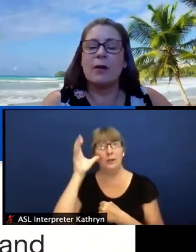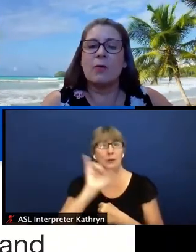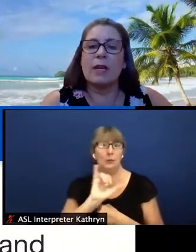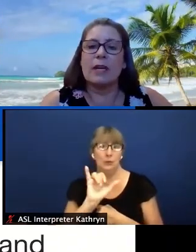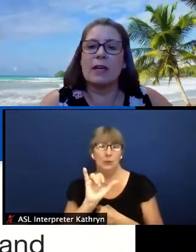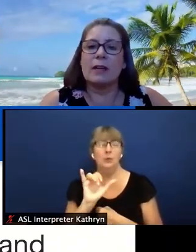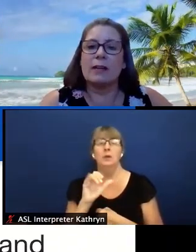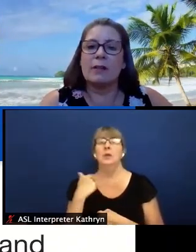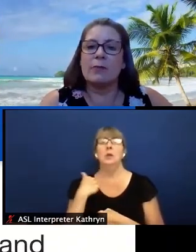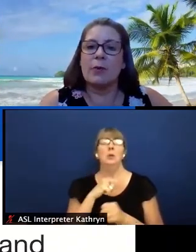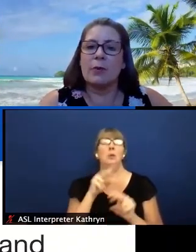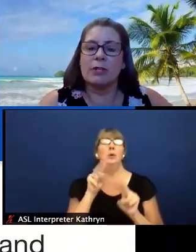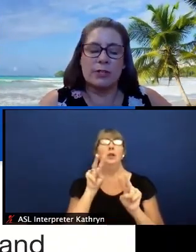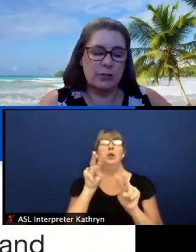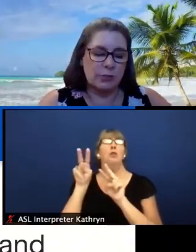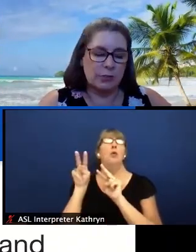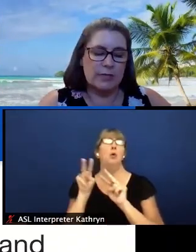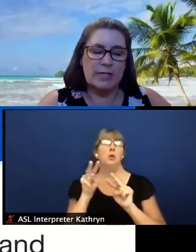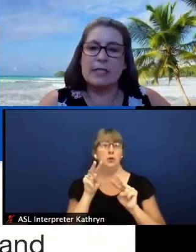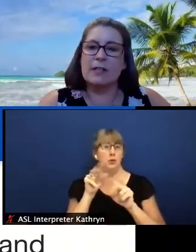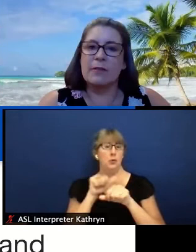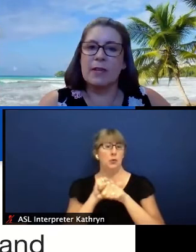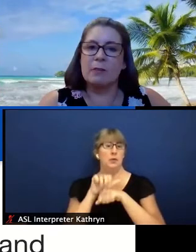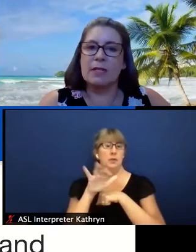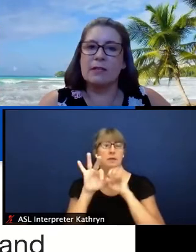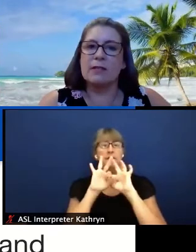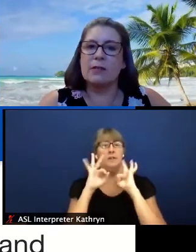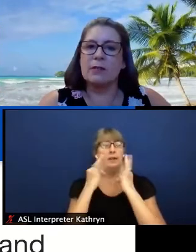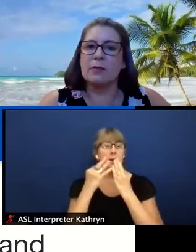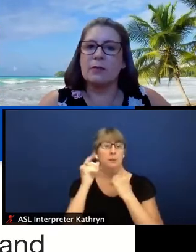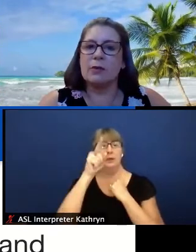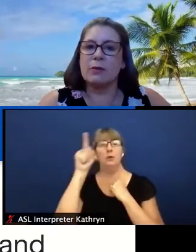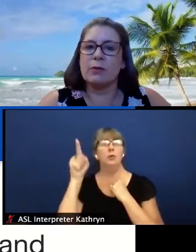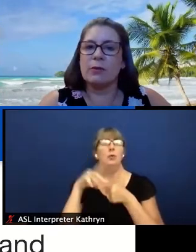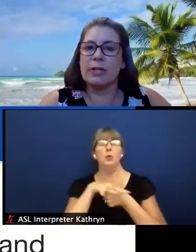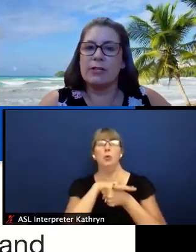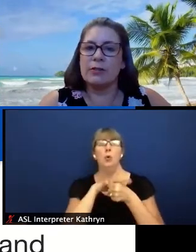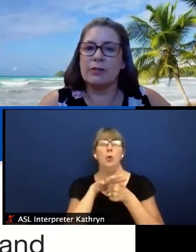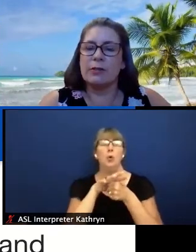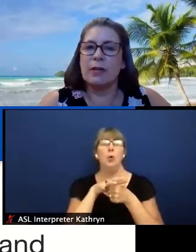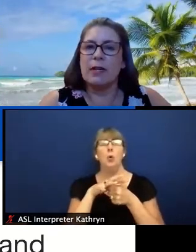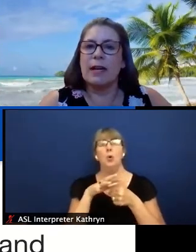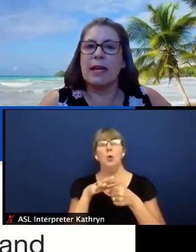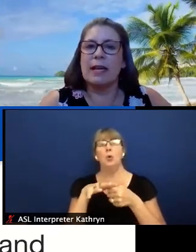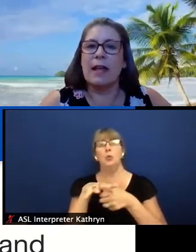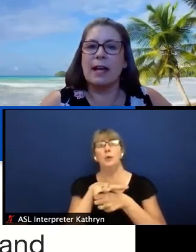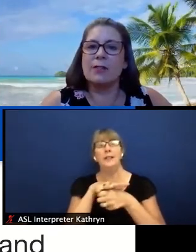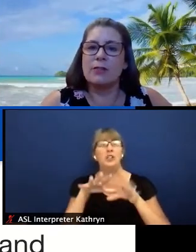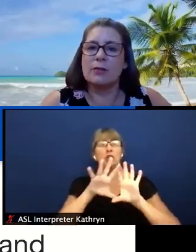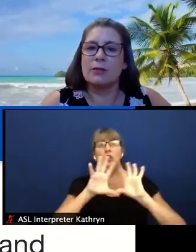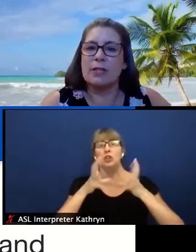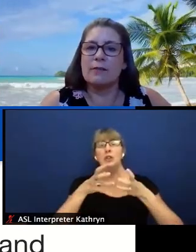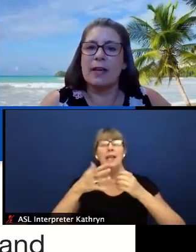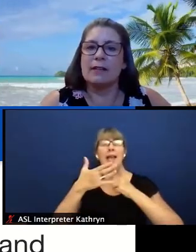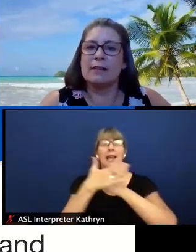We look forward to sending families to local, regional, and national events to